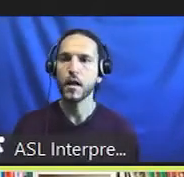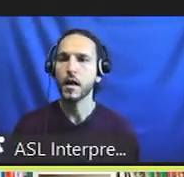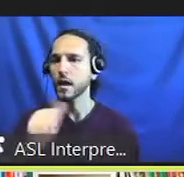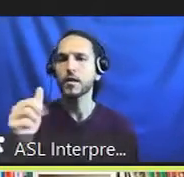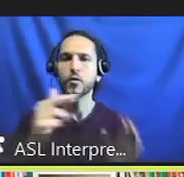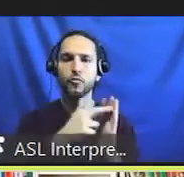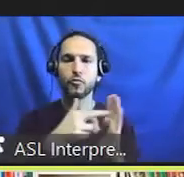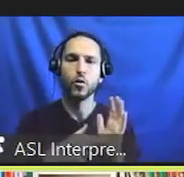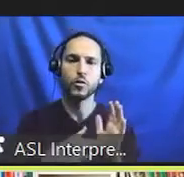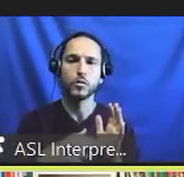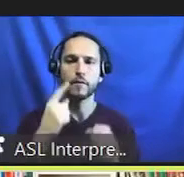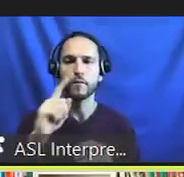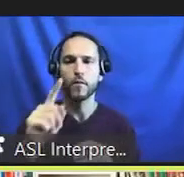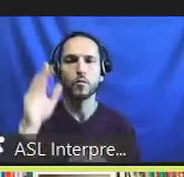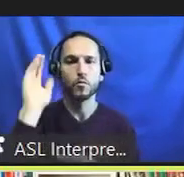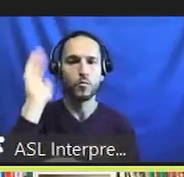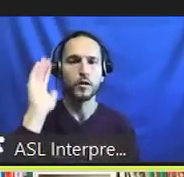to students in college classes?